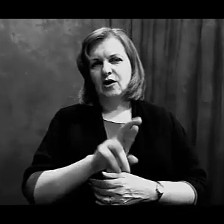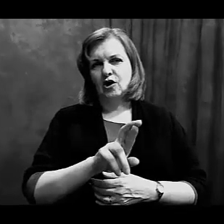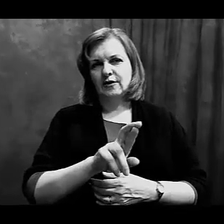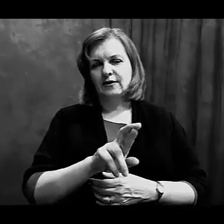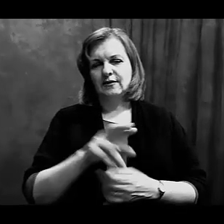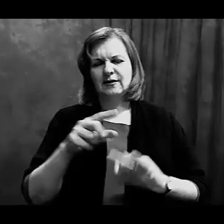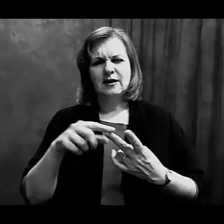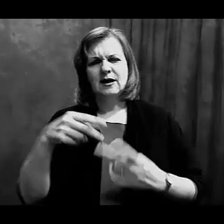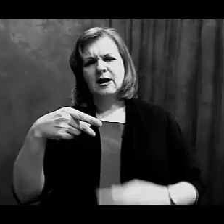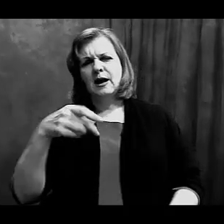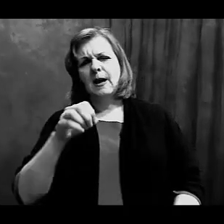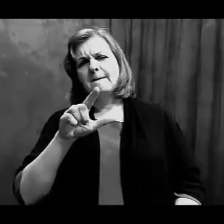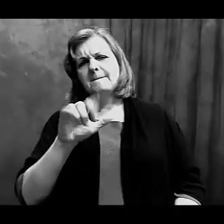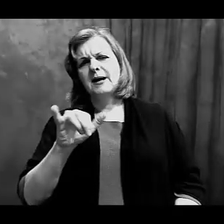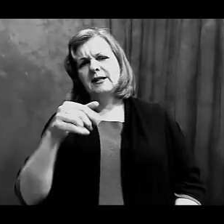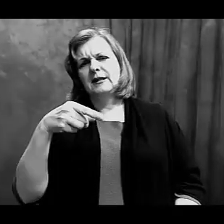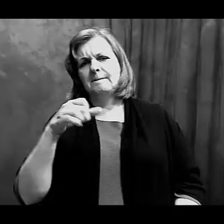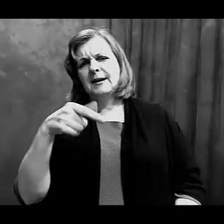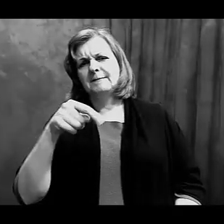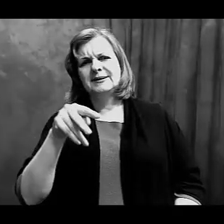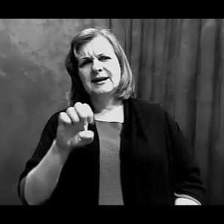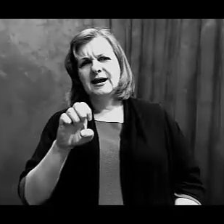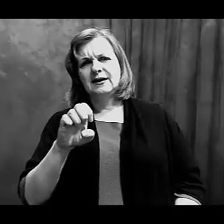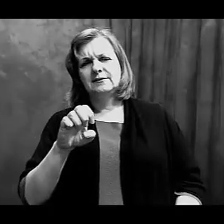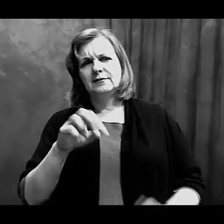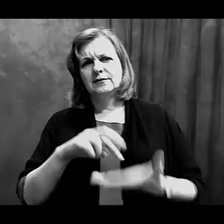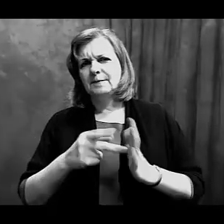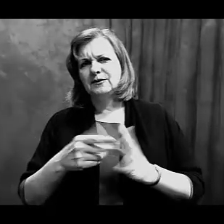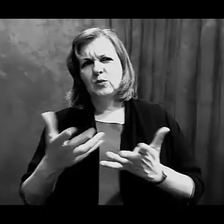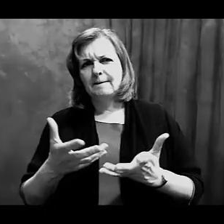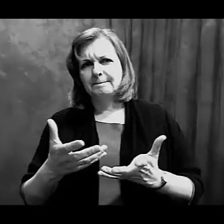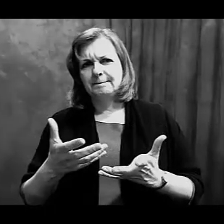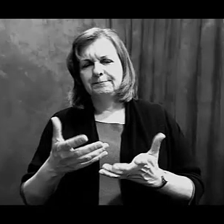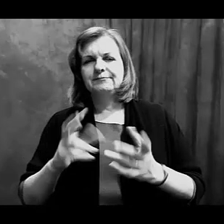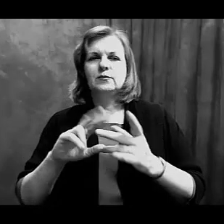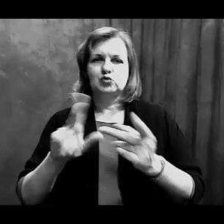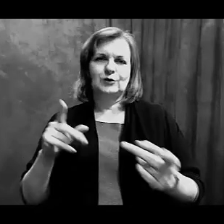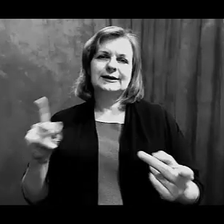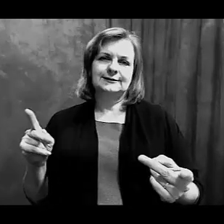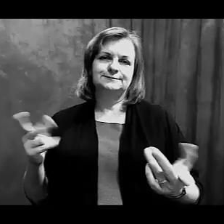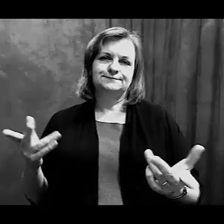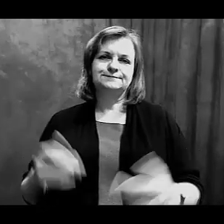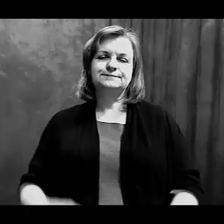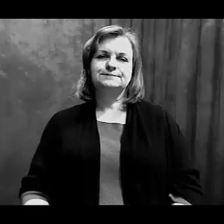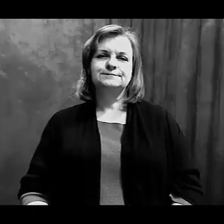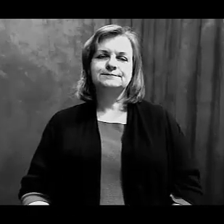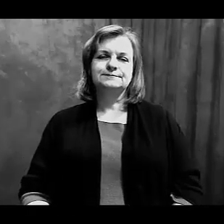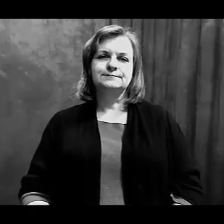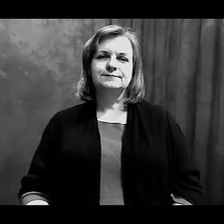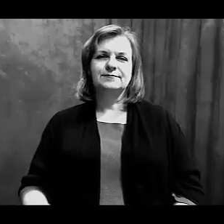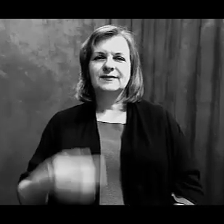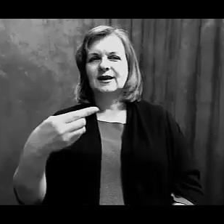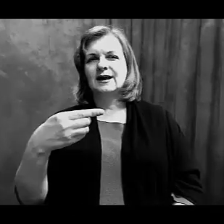the polypeptide what was then another name for?? protein right